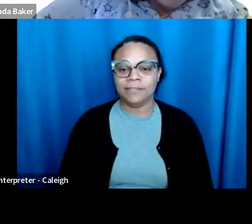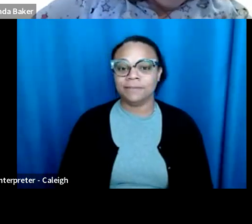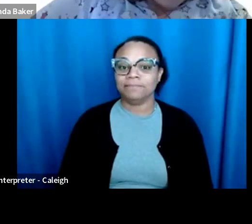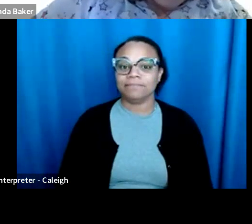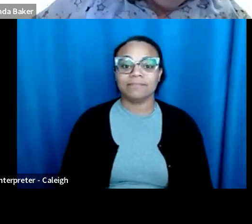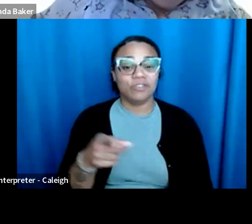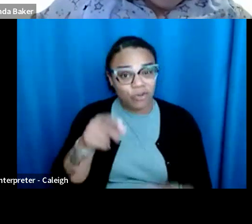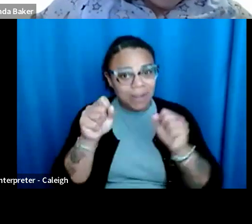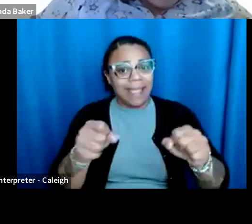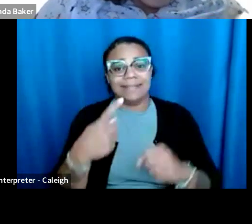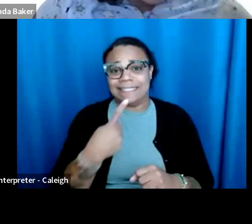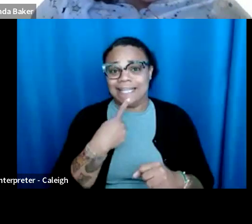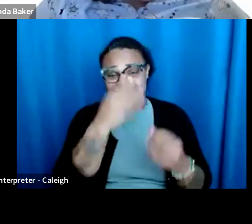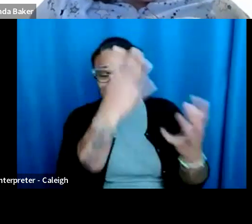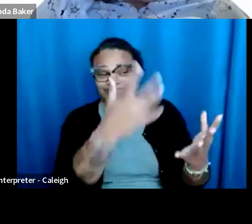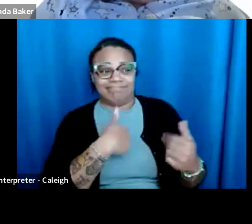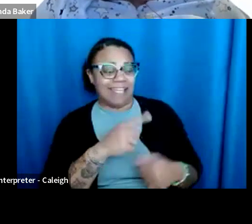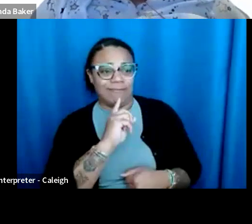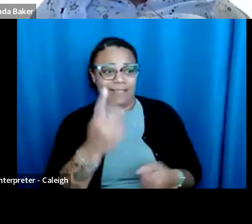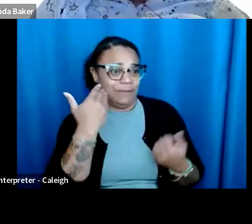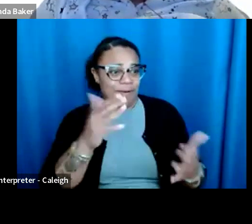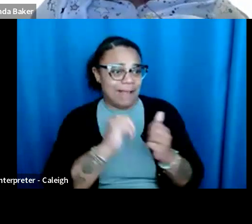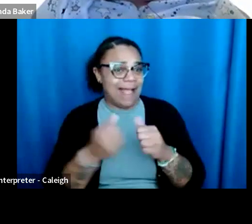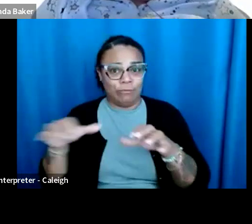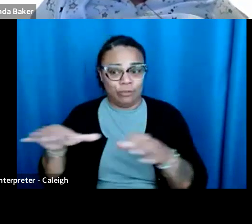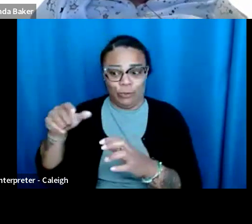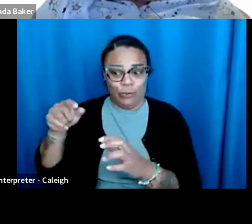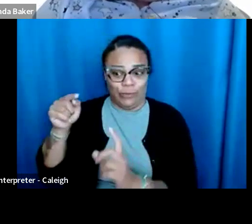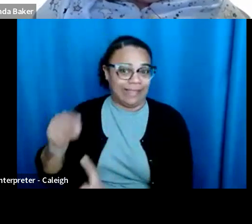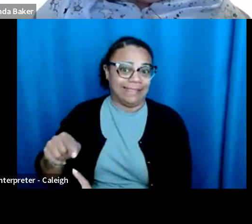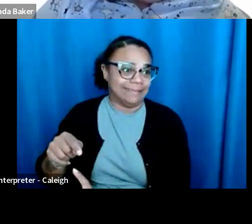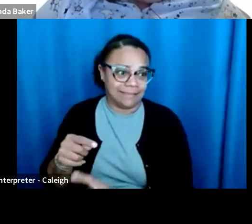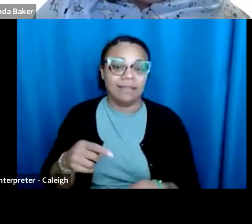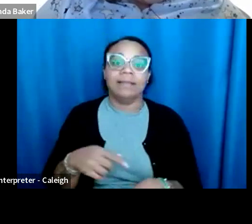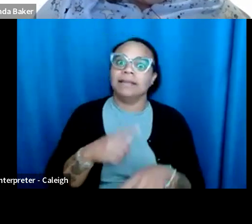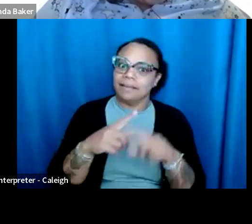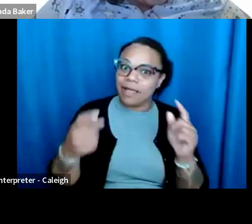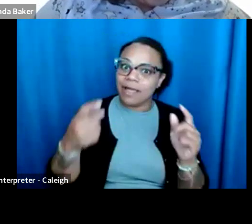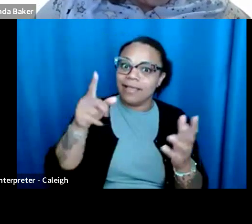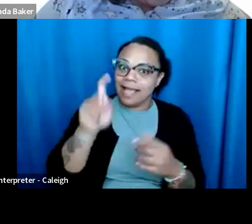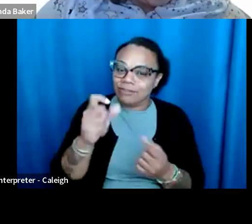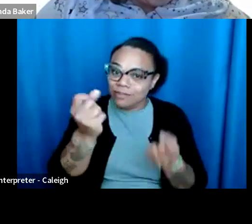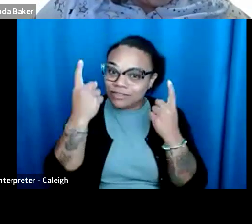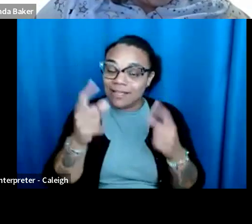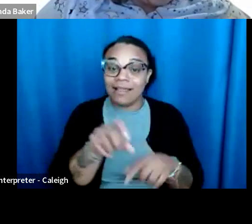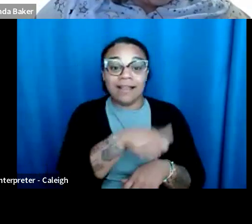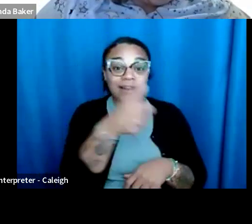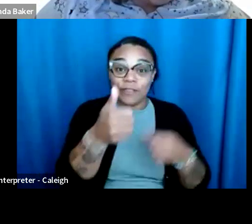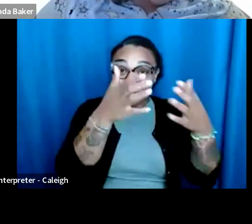"I really don't know how to do this." And recognizing that somebody else that has been on the journey before,